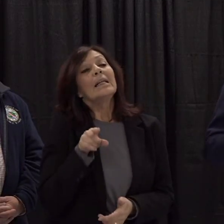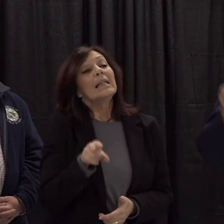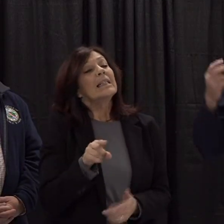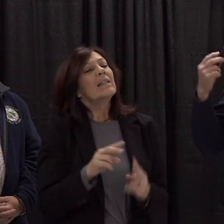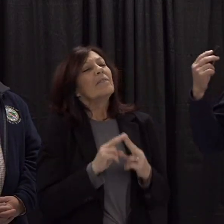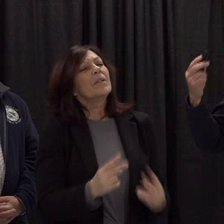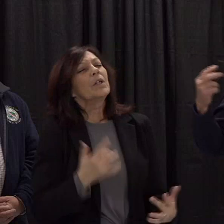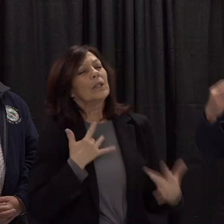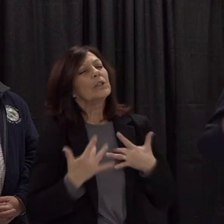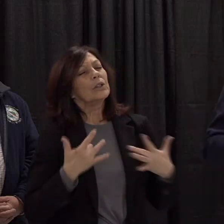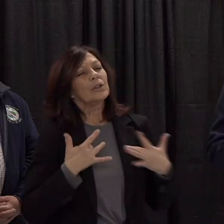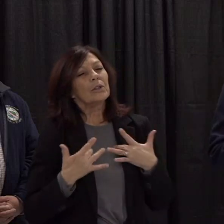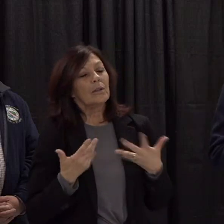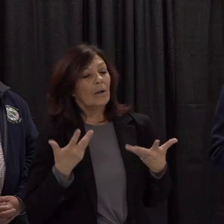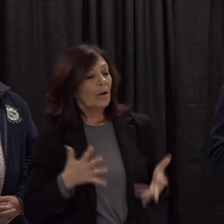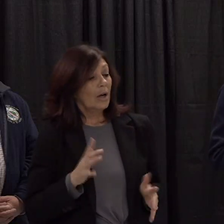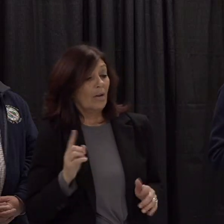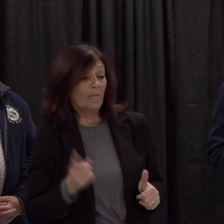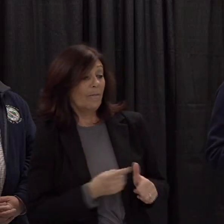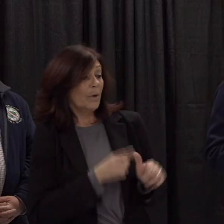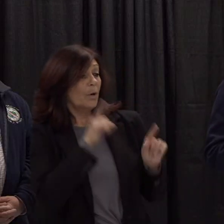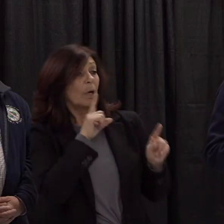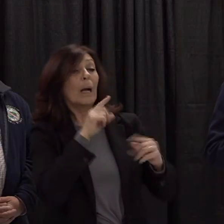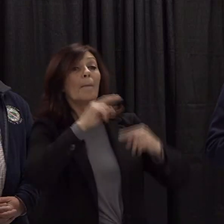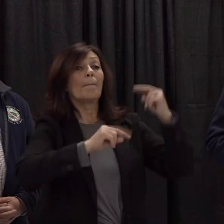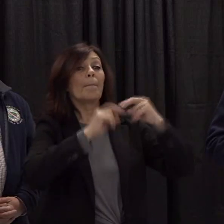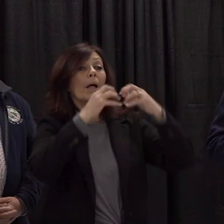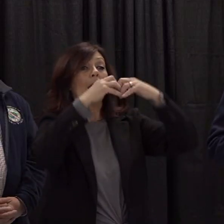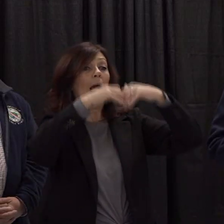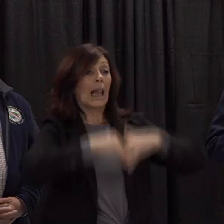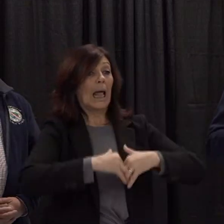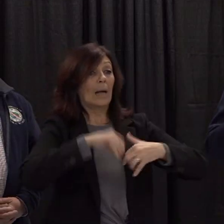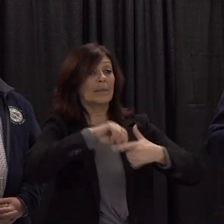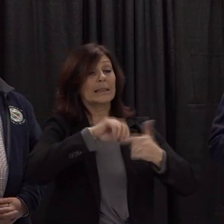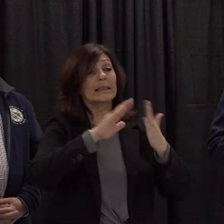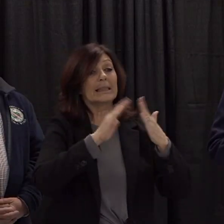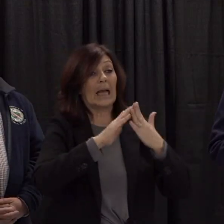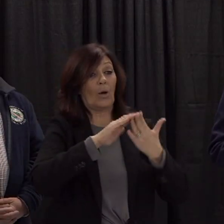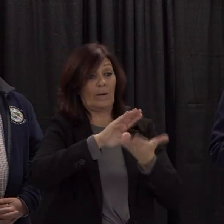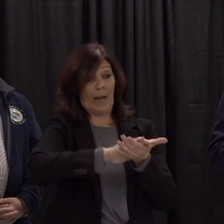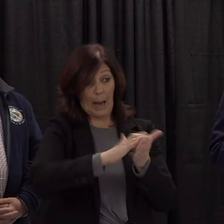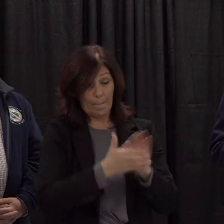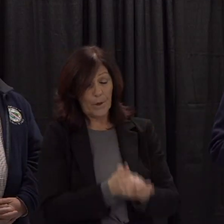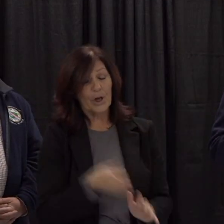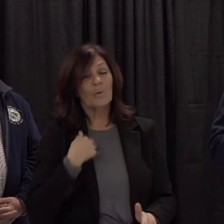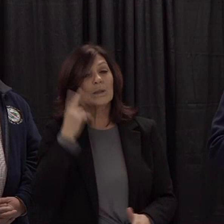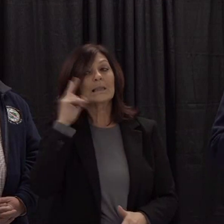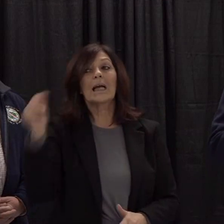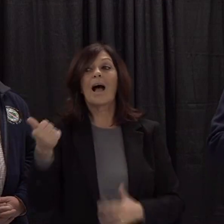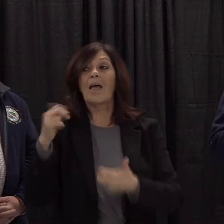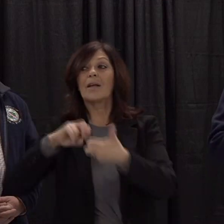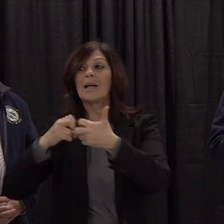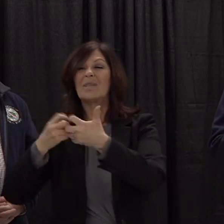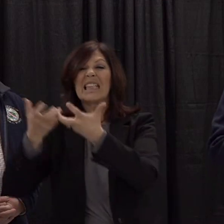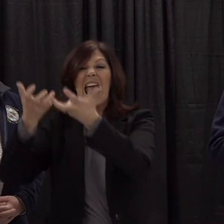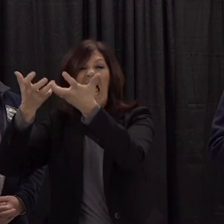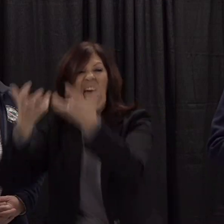we already got our first report of a building collapse in the town of Hamburg. We're starting to see some other issues because of the heavy wet snow,